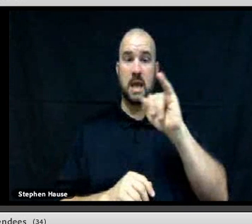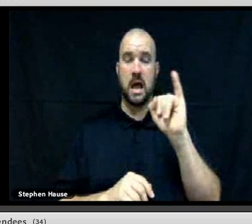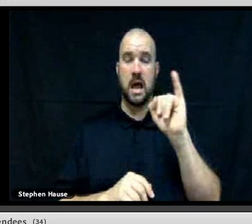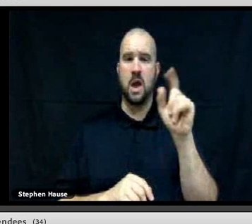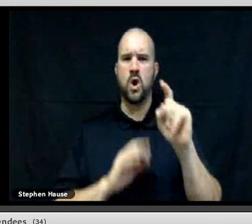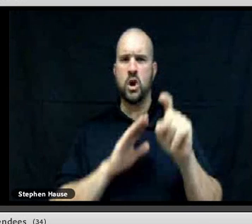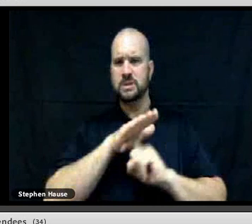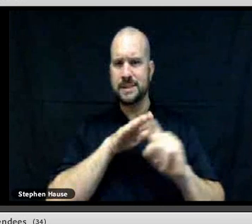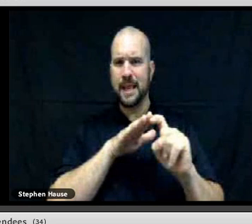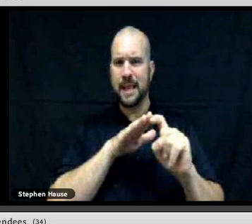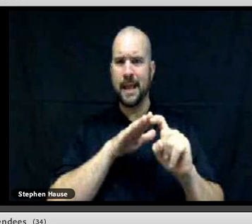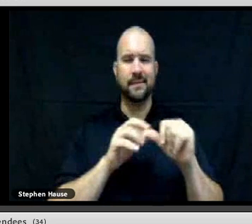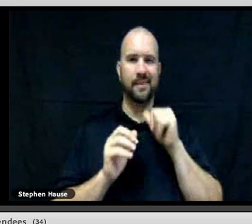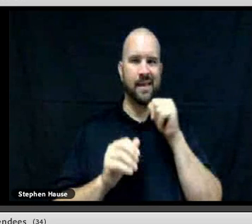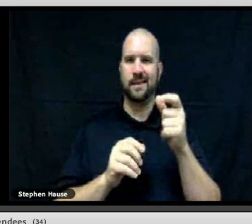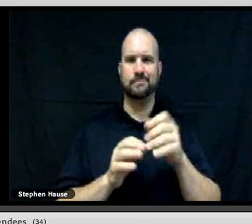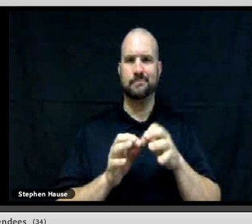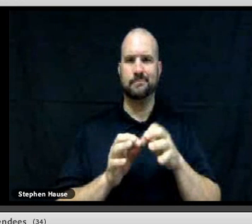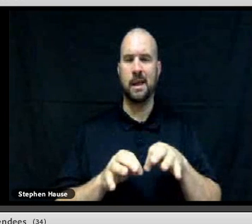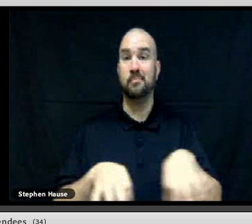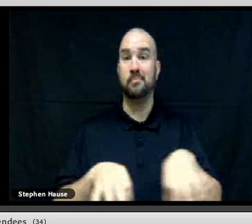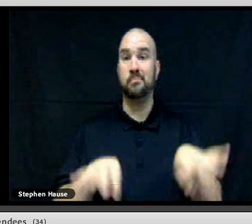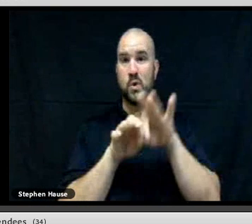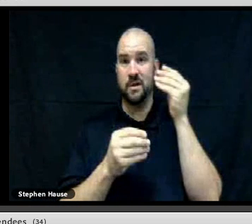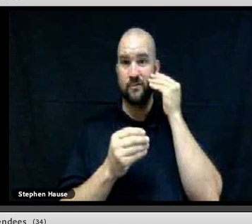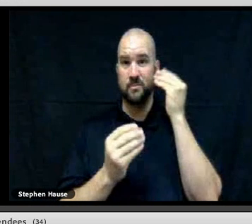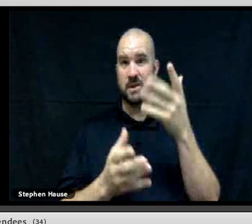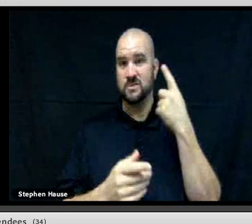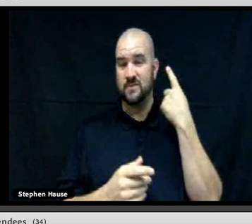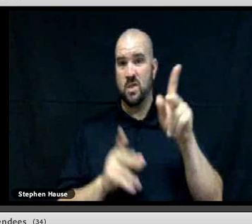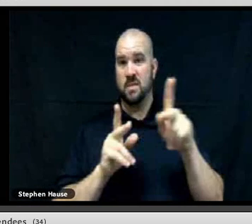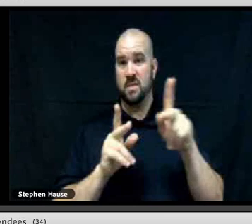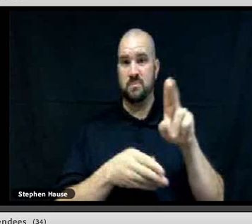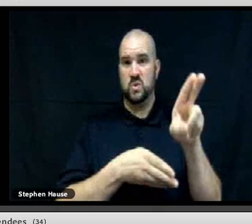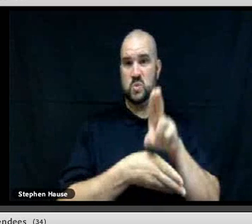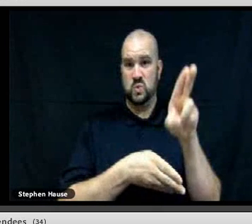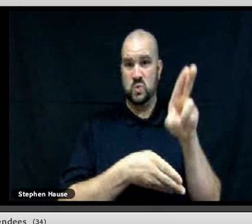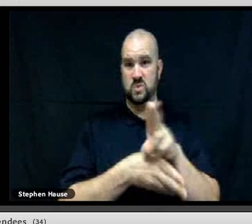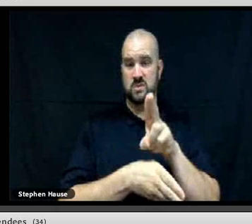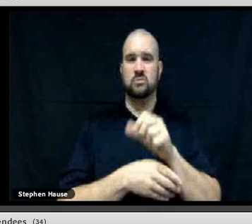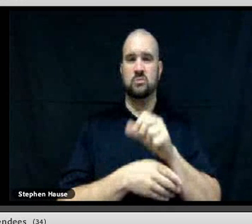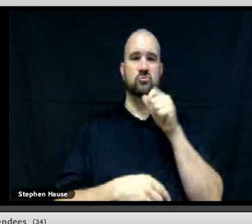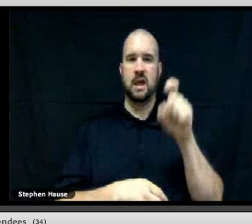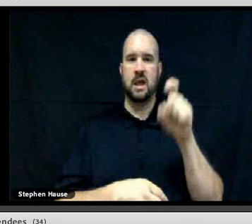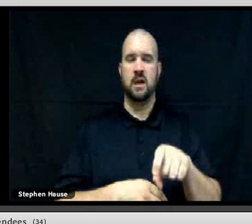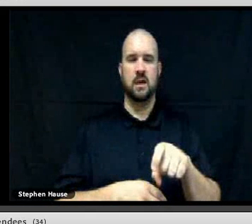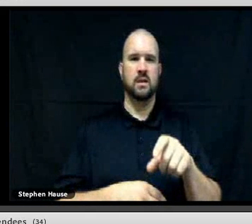and shouldn't be shared with, um, in the larger context of DPLA.